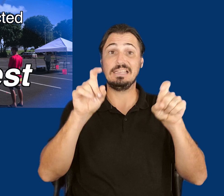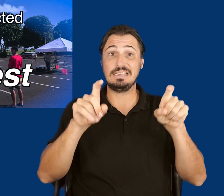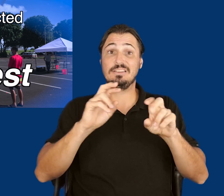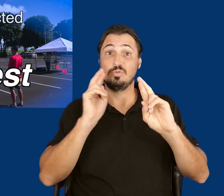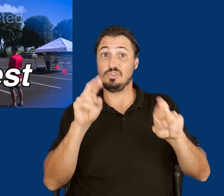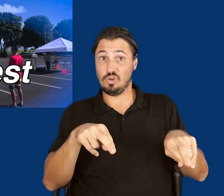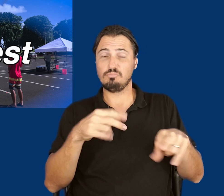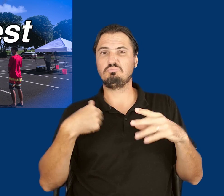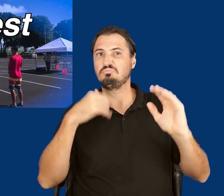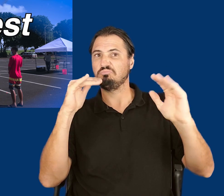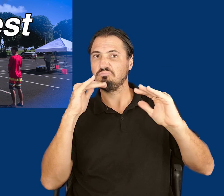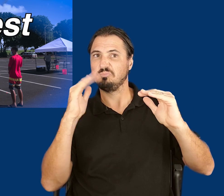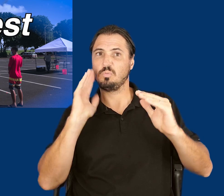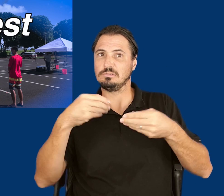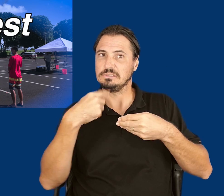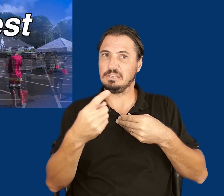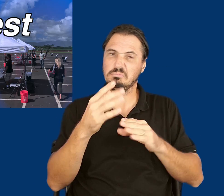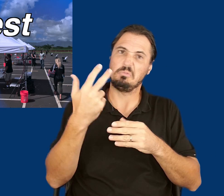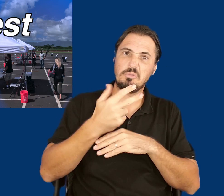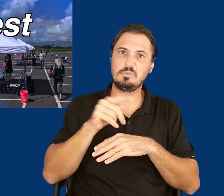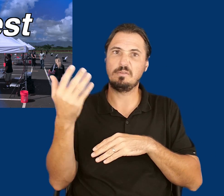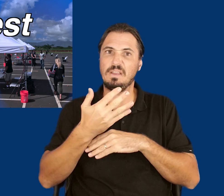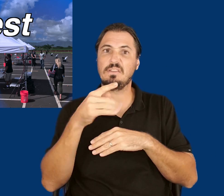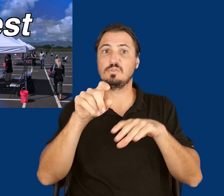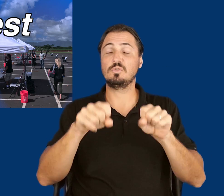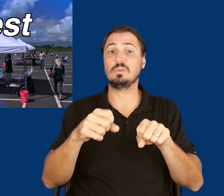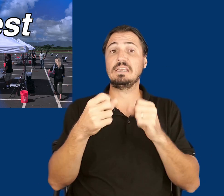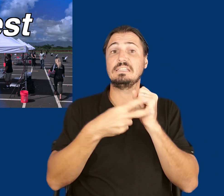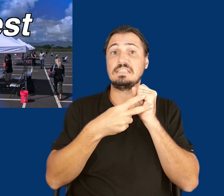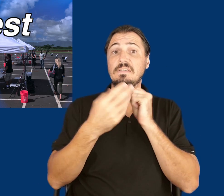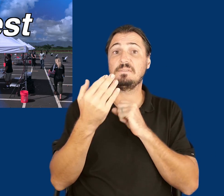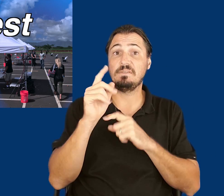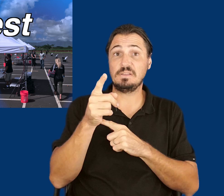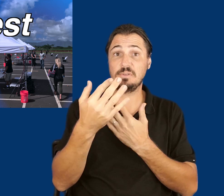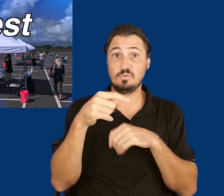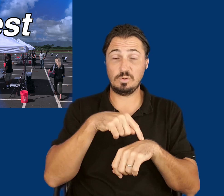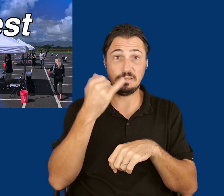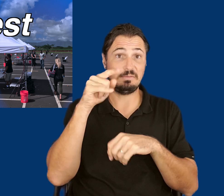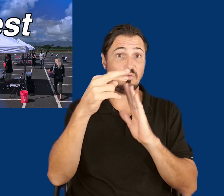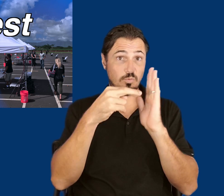Save at least 15 minutes of wait time by pre-registering at Kauai.gov/test.